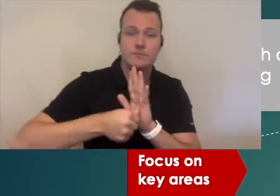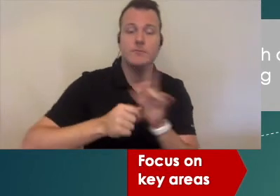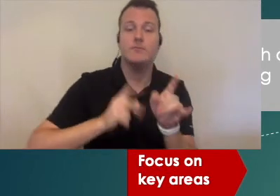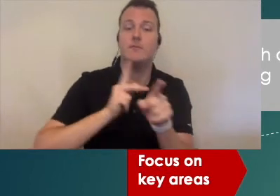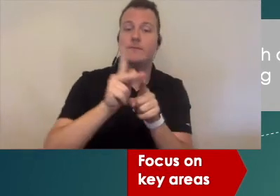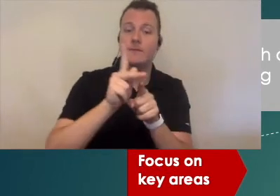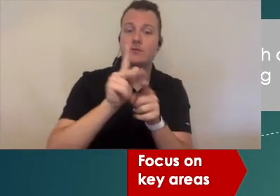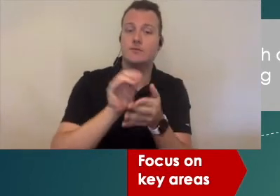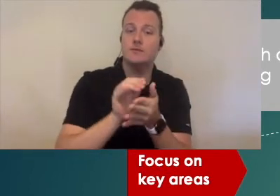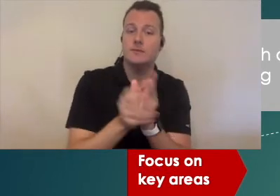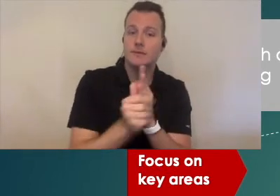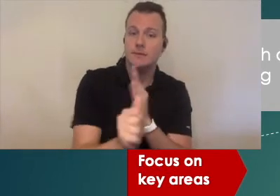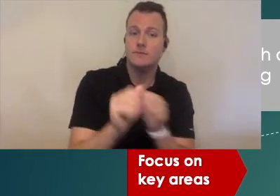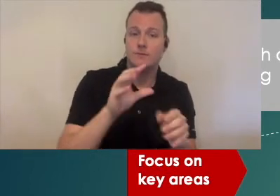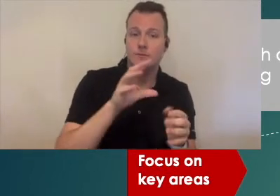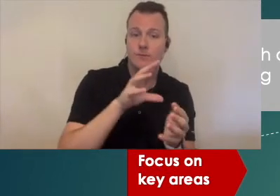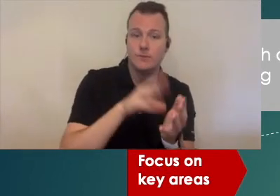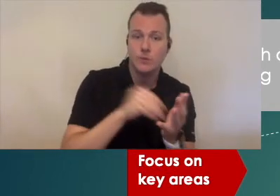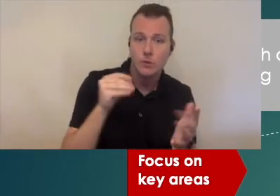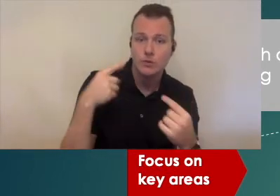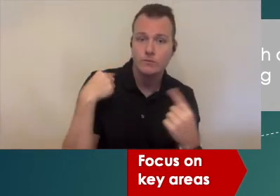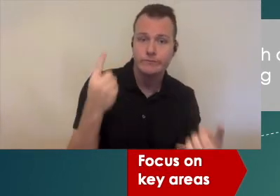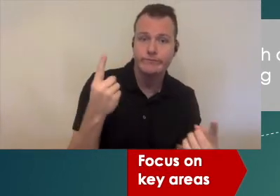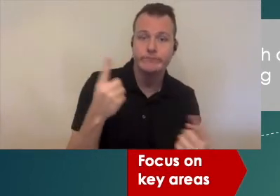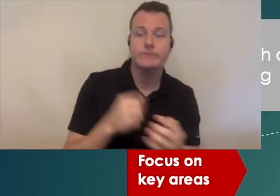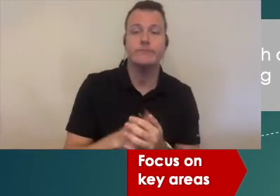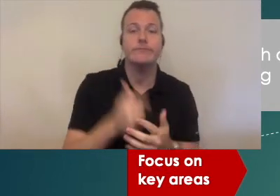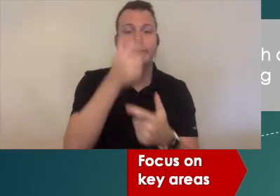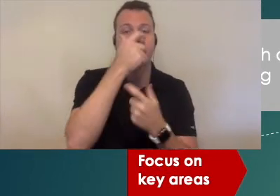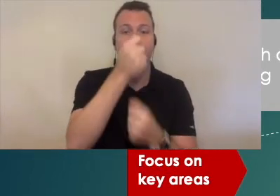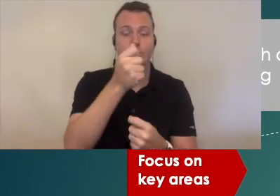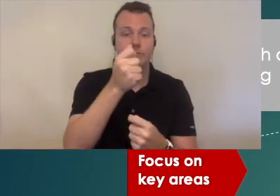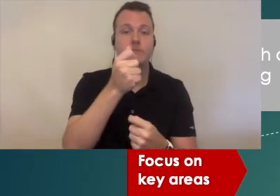skills you've learned, interesting experiences the employer may find useful,